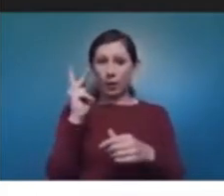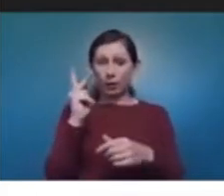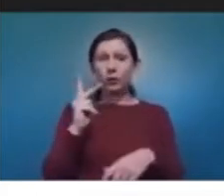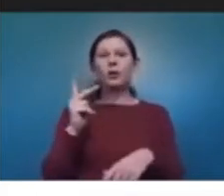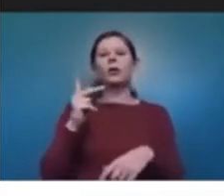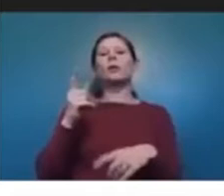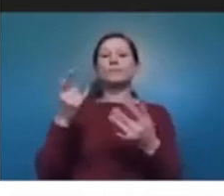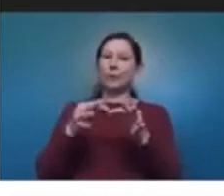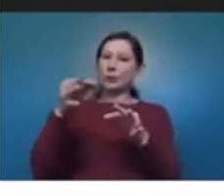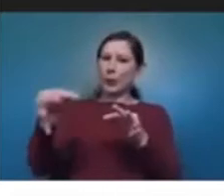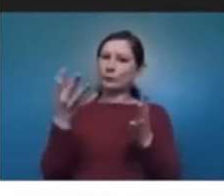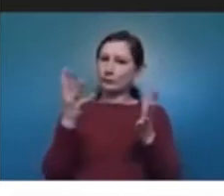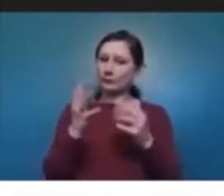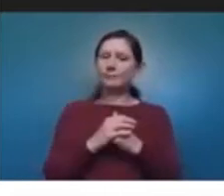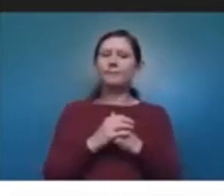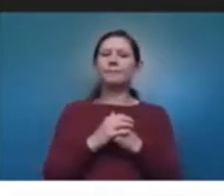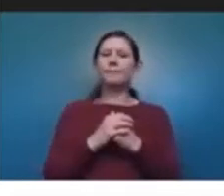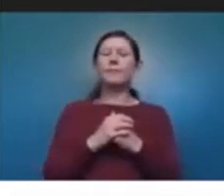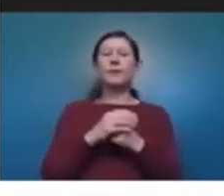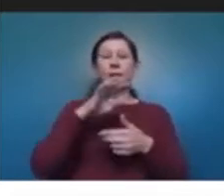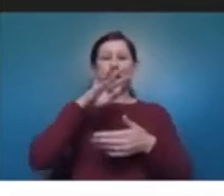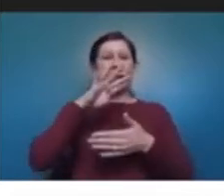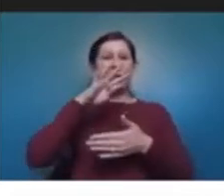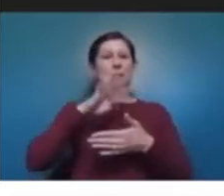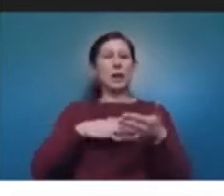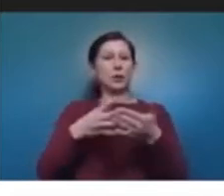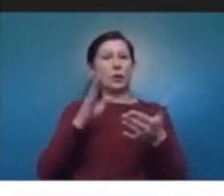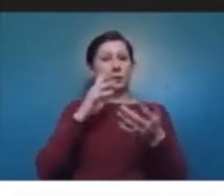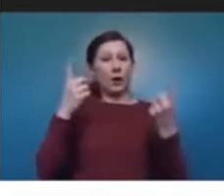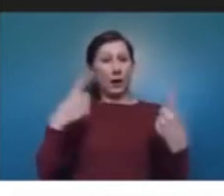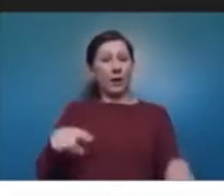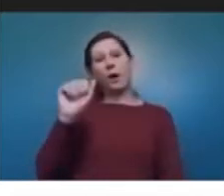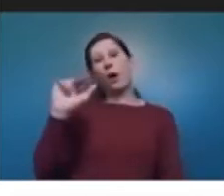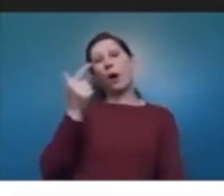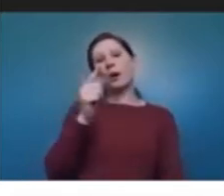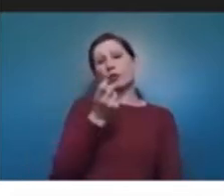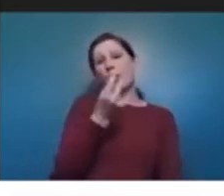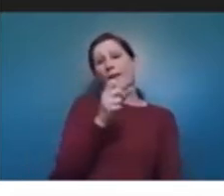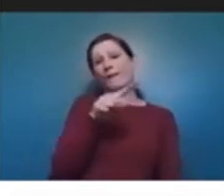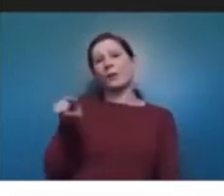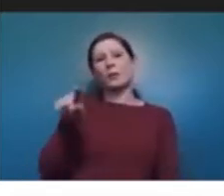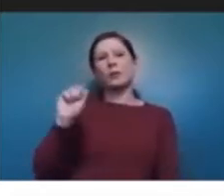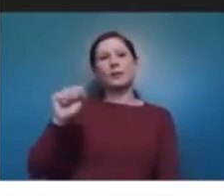"Much Ado About Nothing" has been postponed. Performances are scheduled to take place August 12th through September 6. We